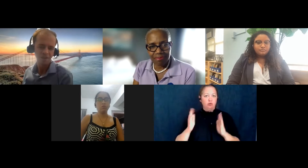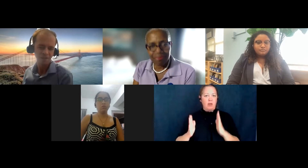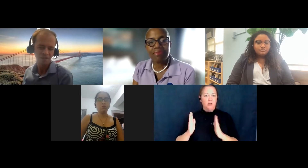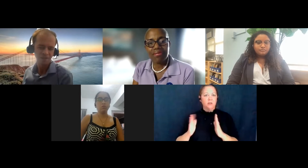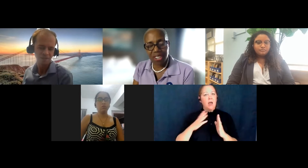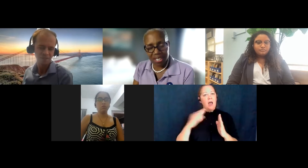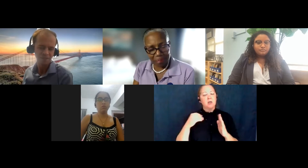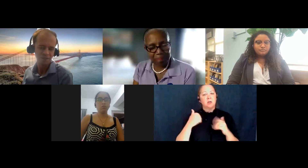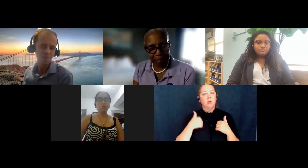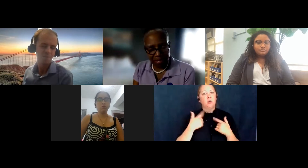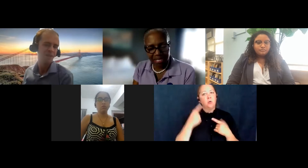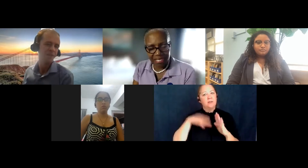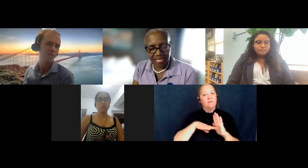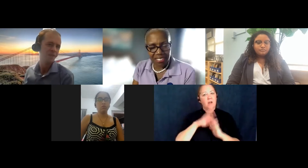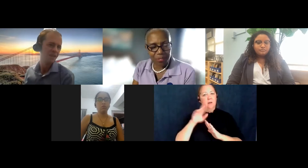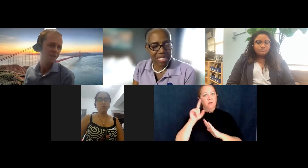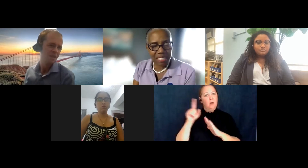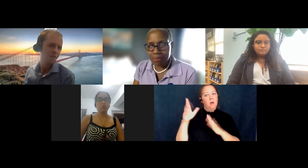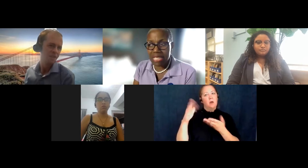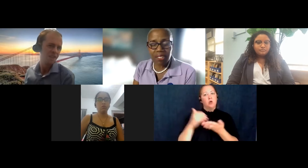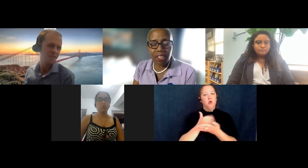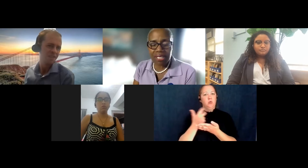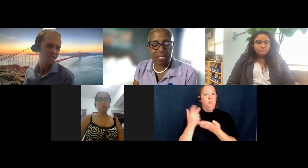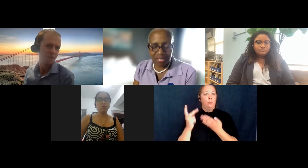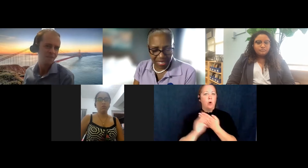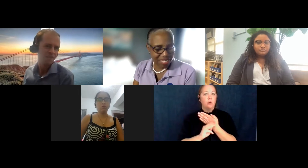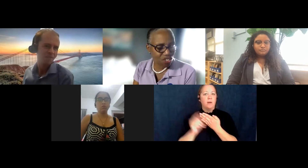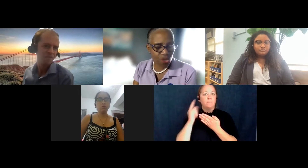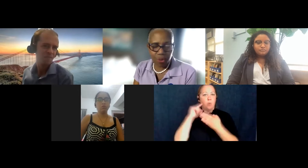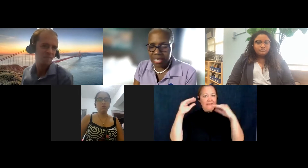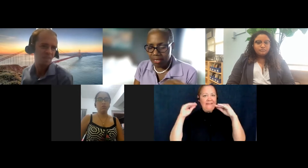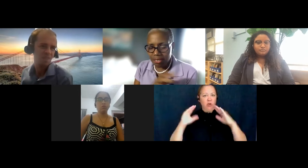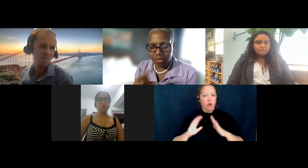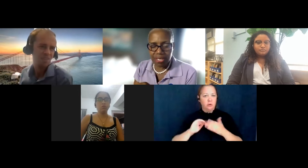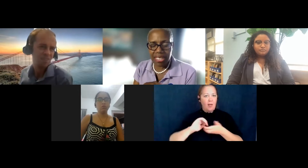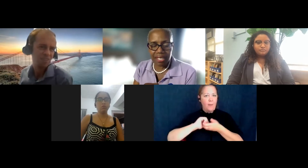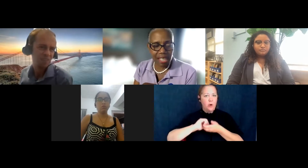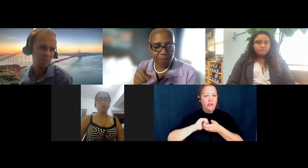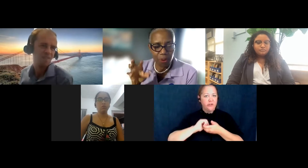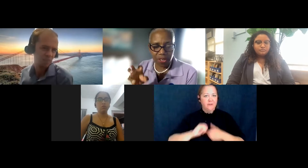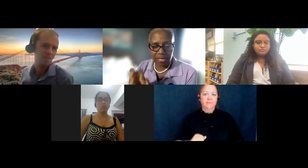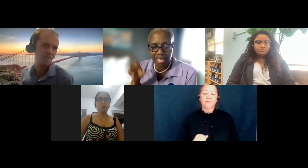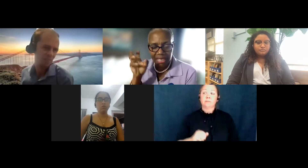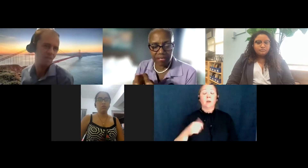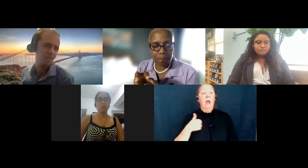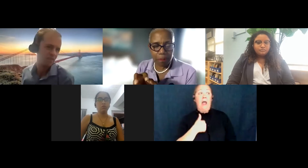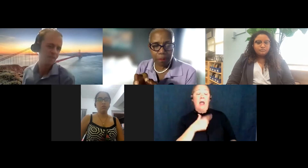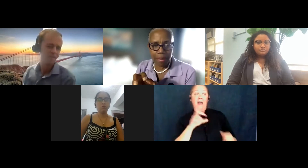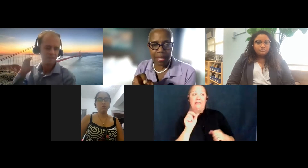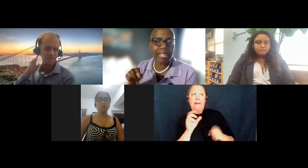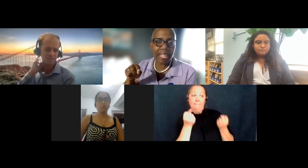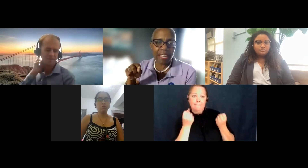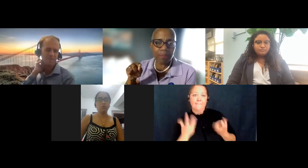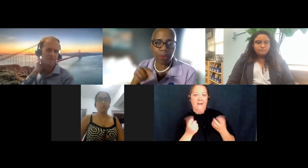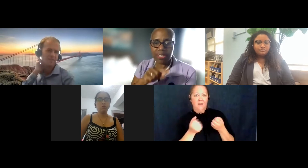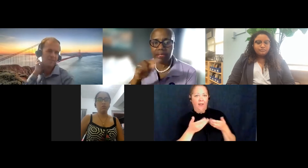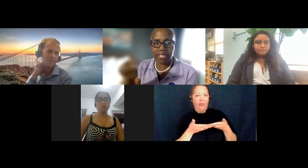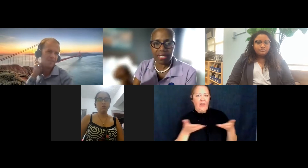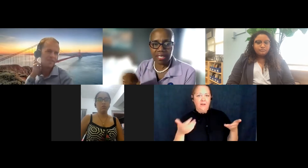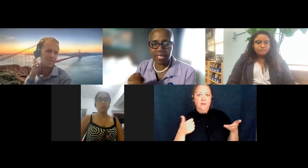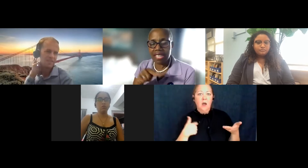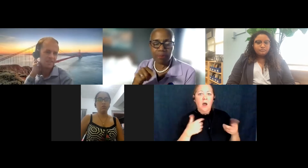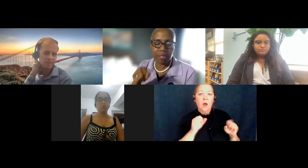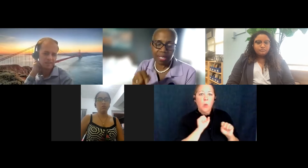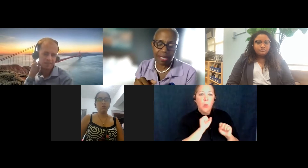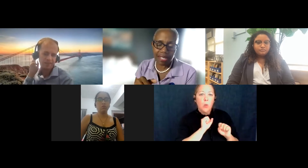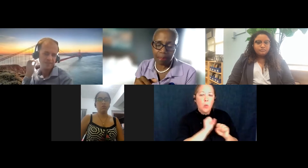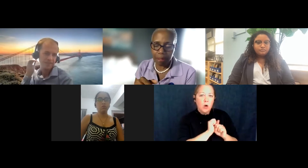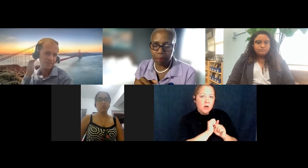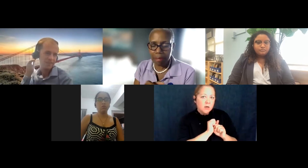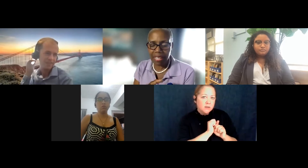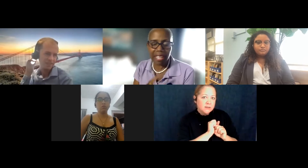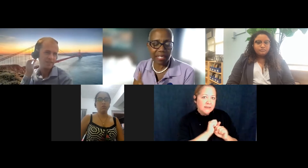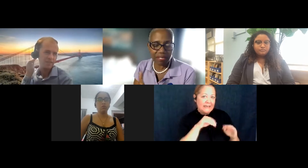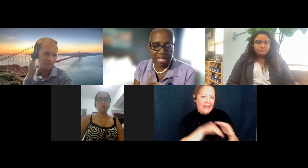We did all sorts of things. I lived and worked in the villages, and I had 11 teachers.